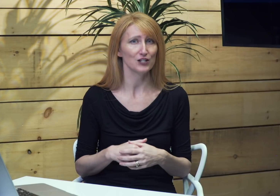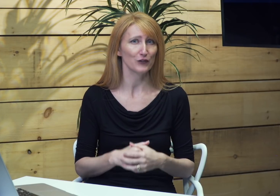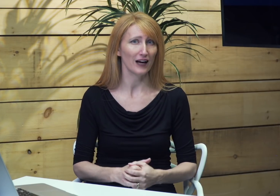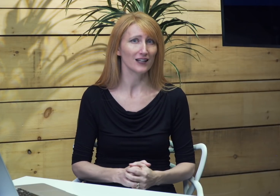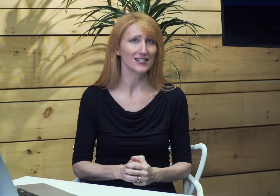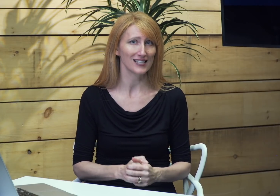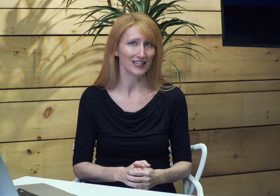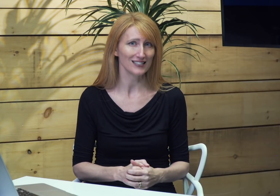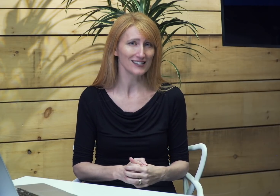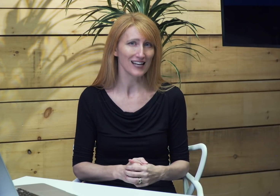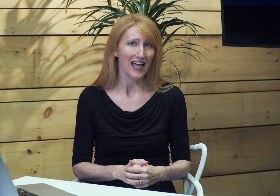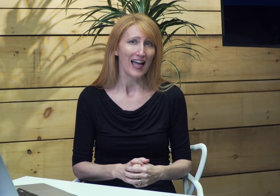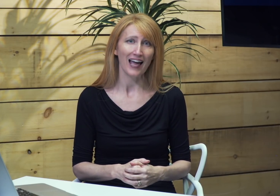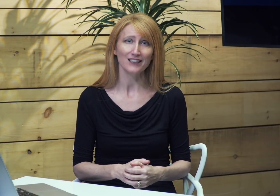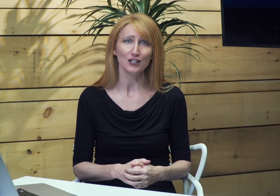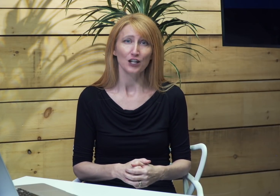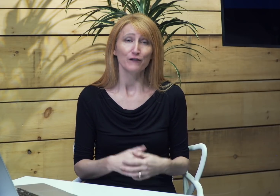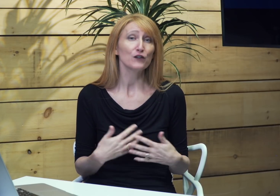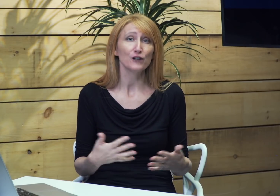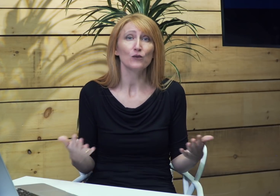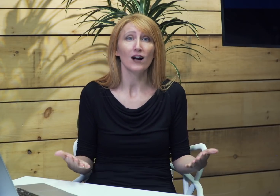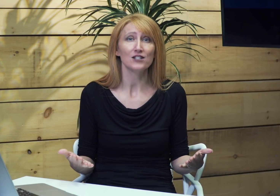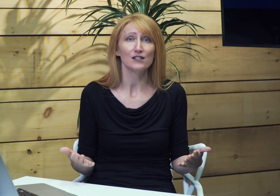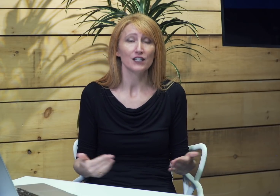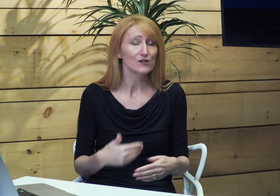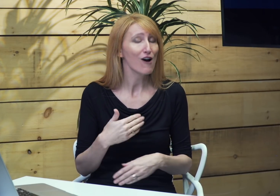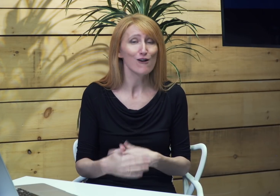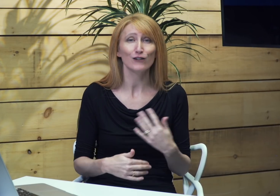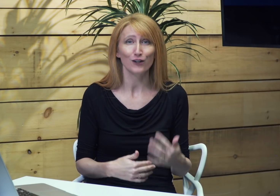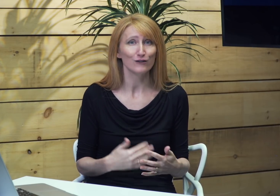can do that in the settings. And feel free to watch these videos over and over